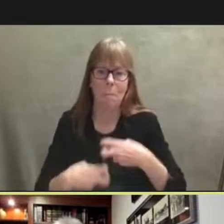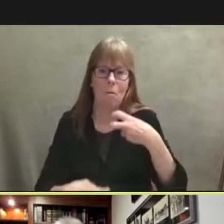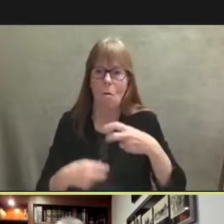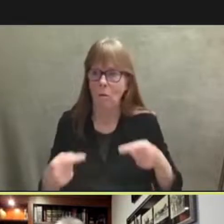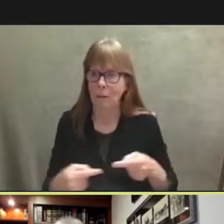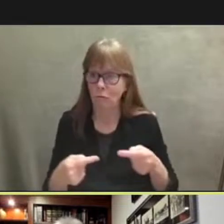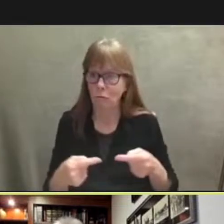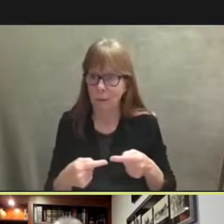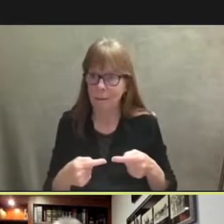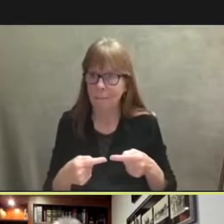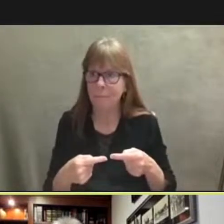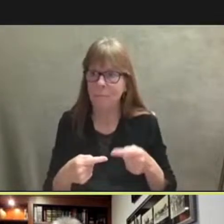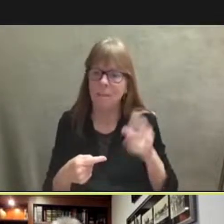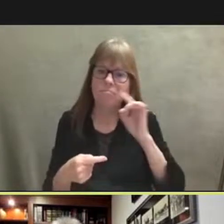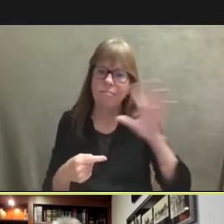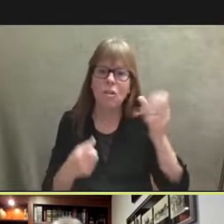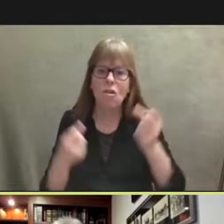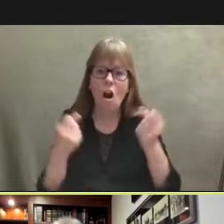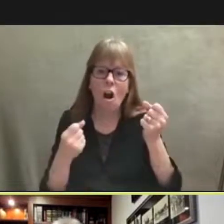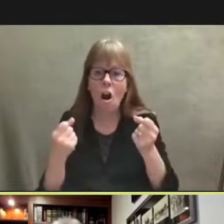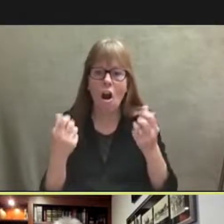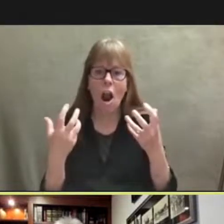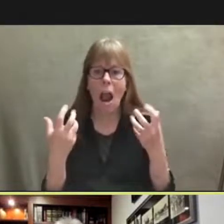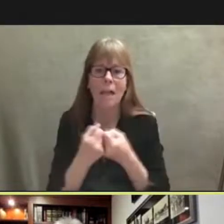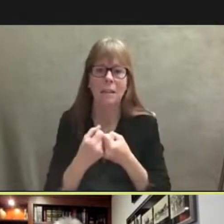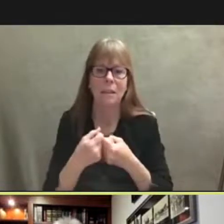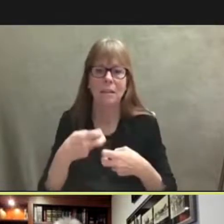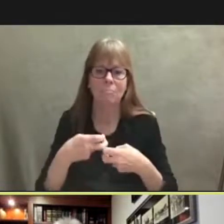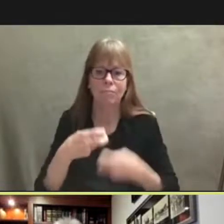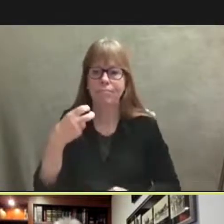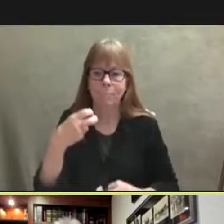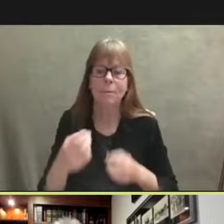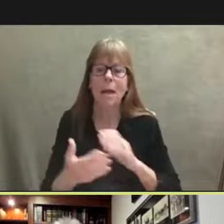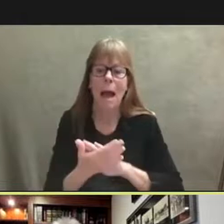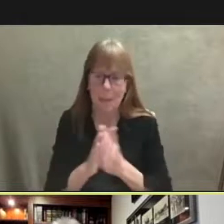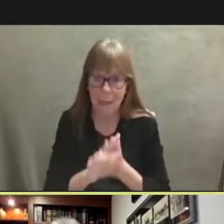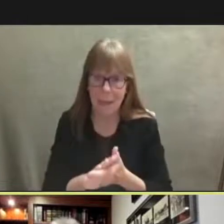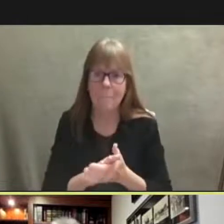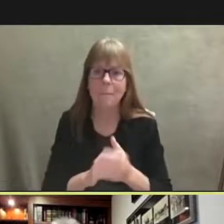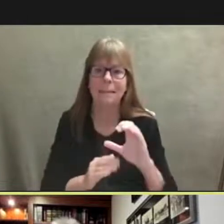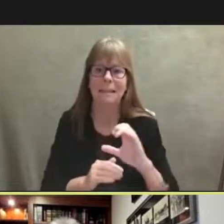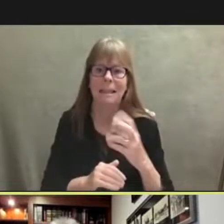in a horrific automobile accident resulting in quadriplegia C5 and C6.